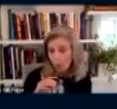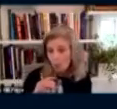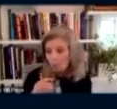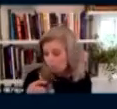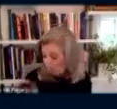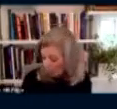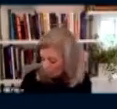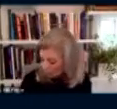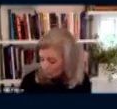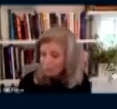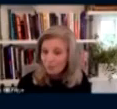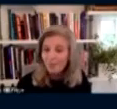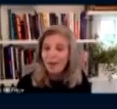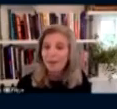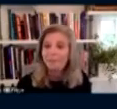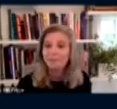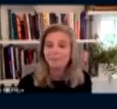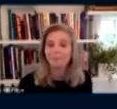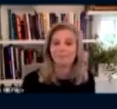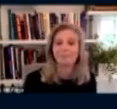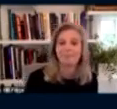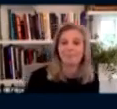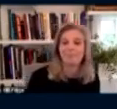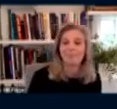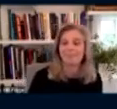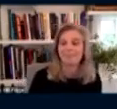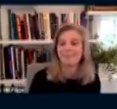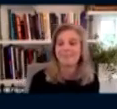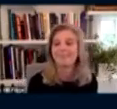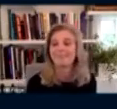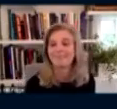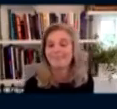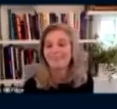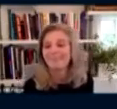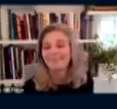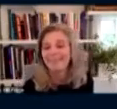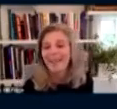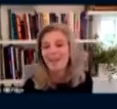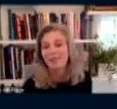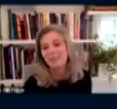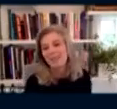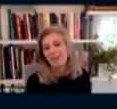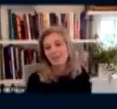TALK. THANK YOU VERY, VERY MUCH. REALLY WELL DONE. THANK YOU.